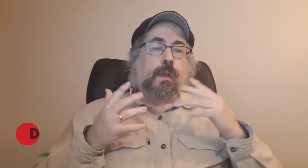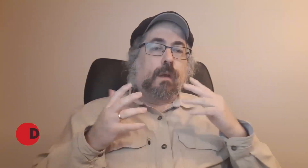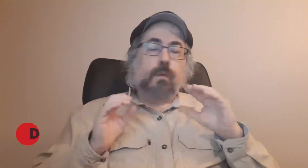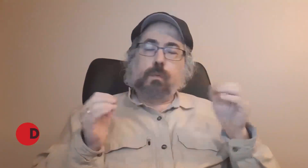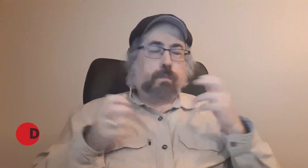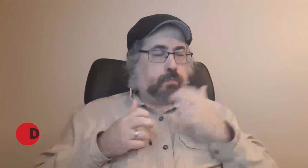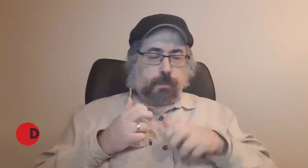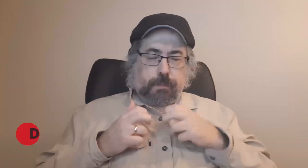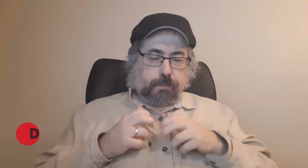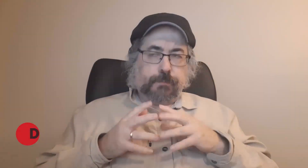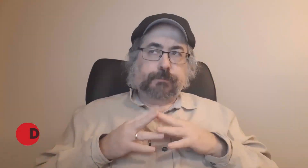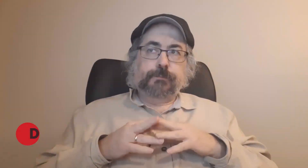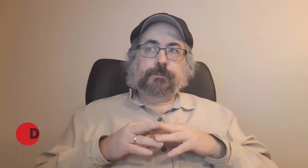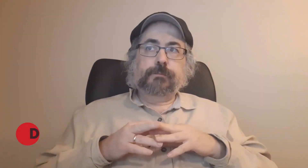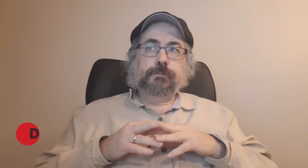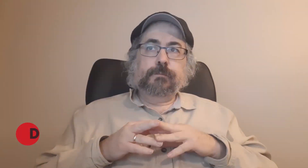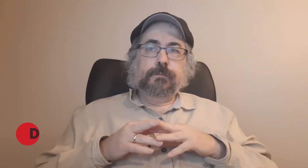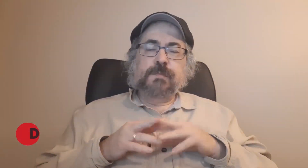No problem there.